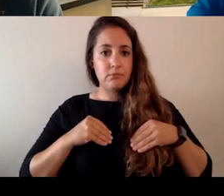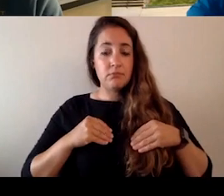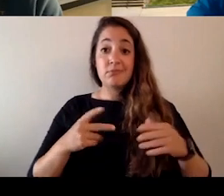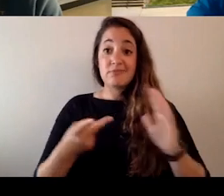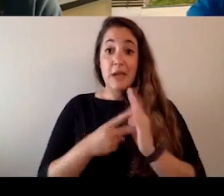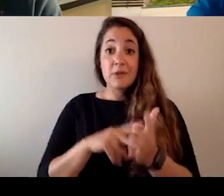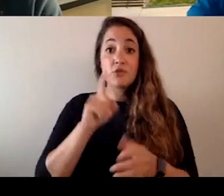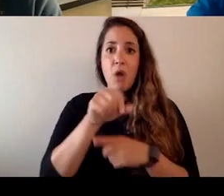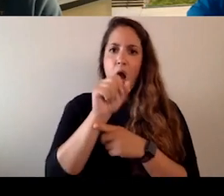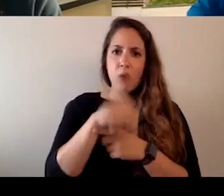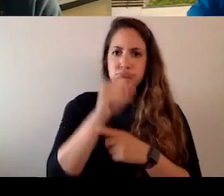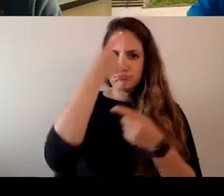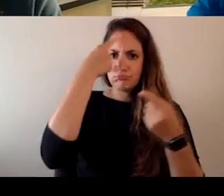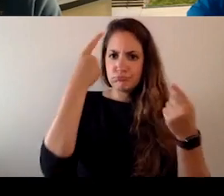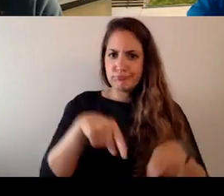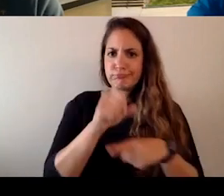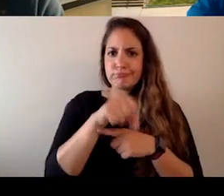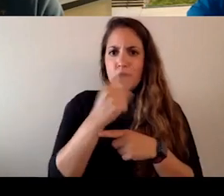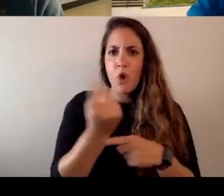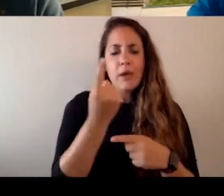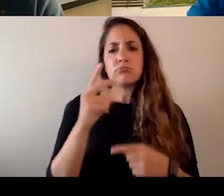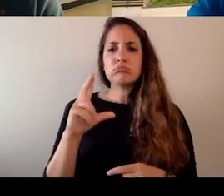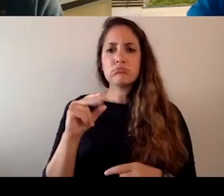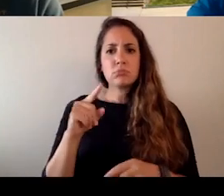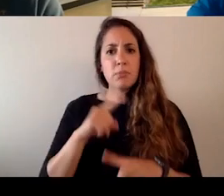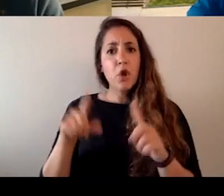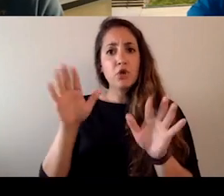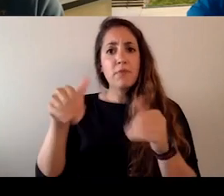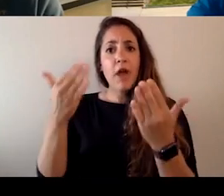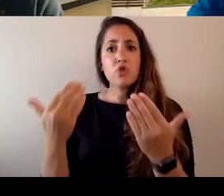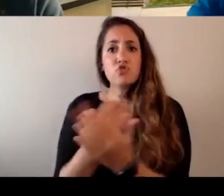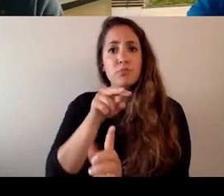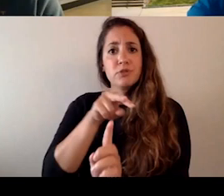speaking, the respect is there to offer, you know, your perspective as a faculty member.